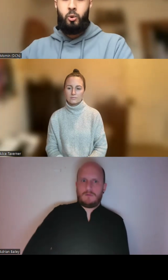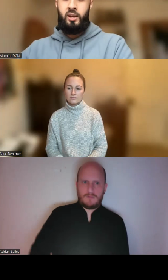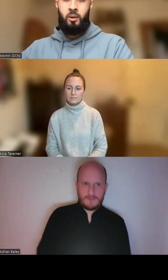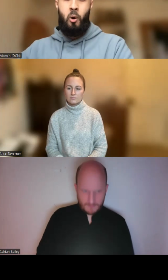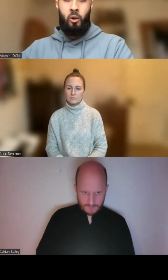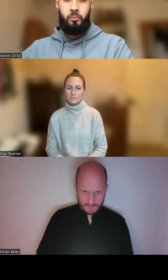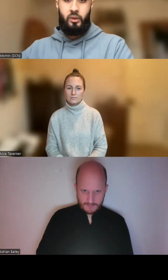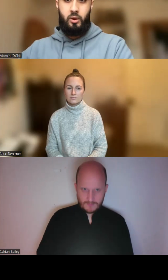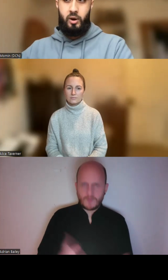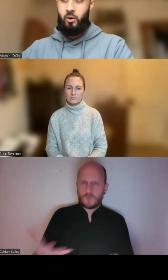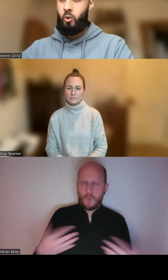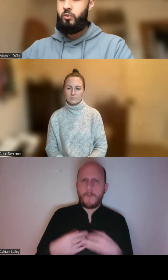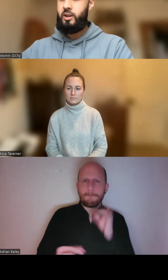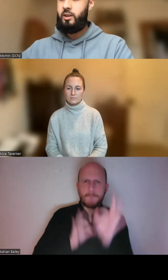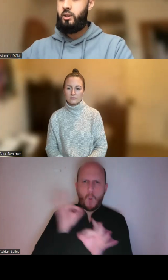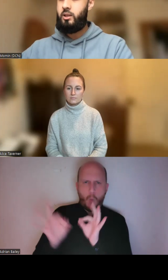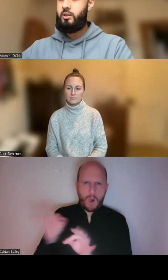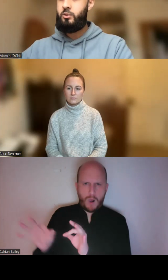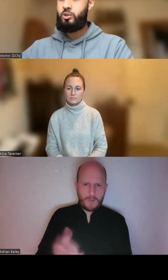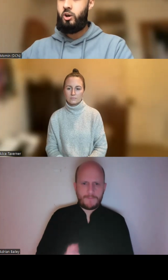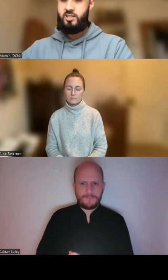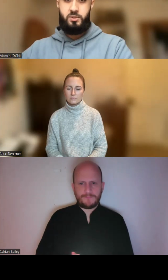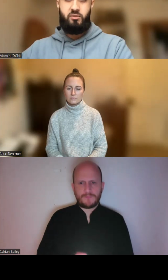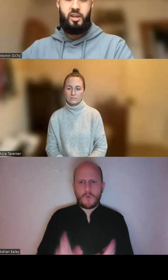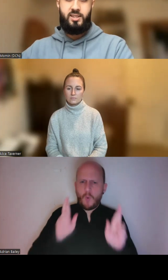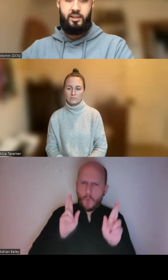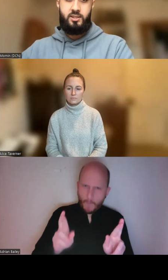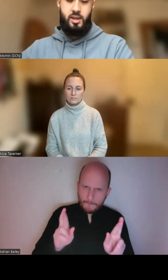A quick little poll. Hopefully, those concepts have made sense.